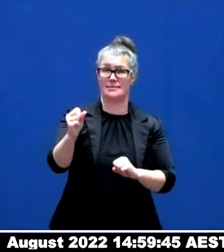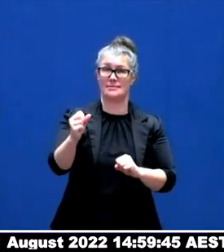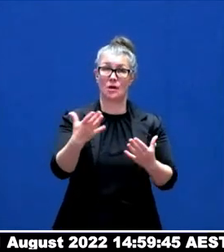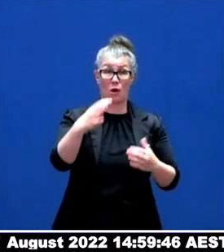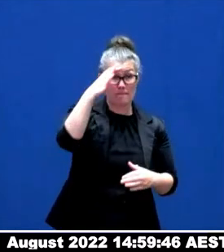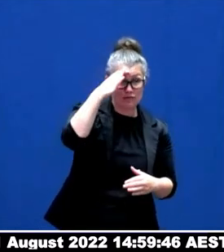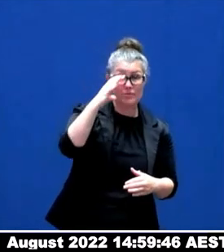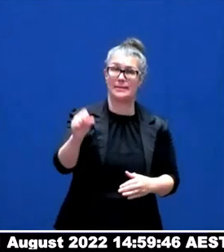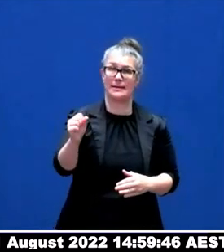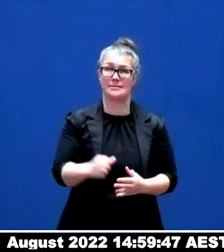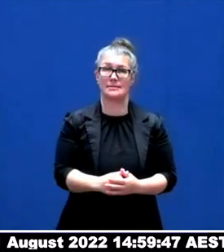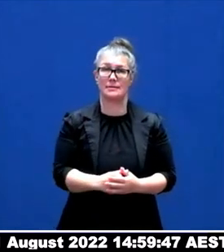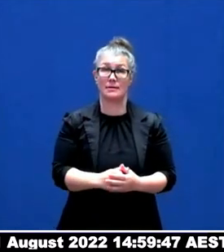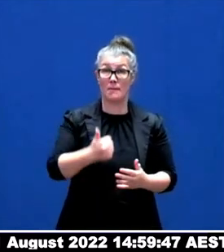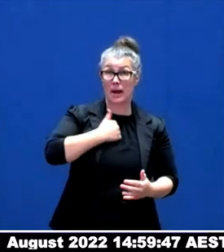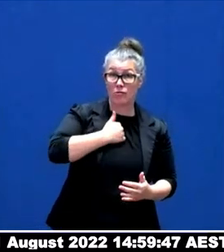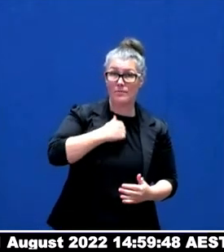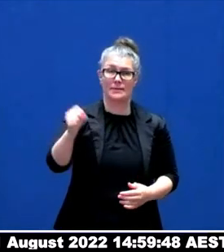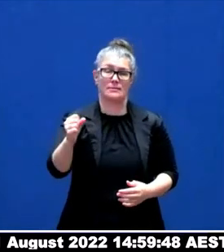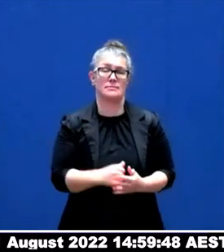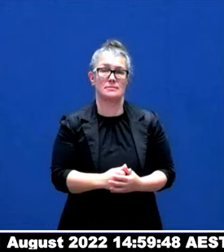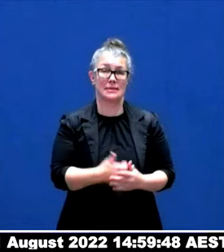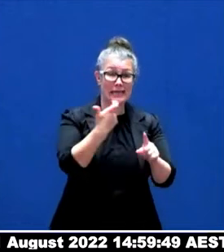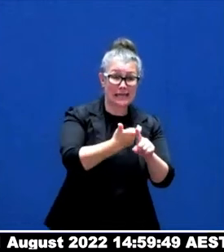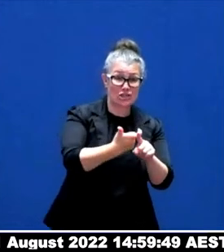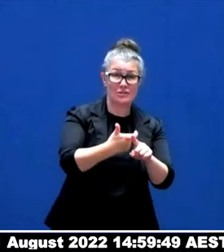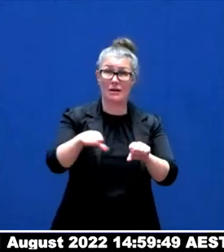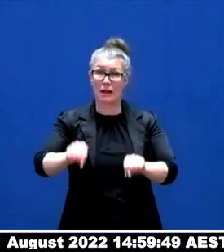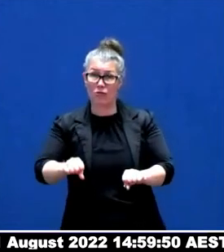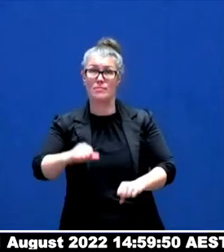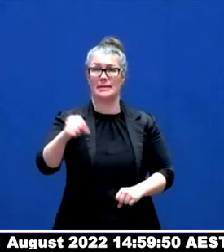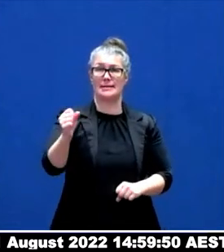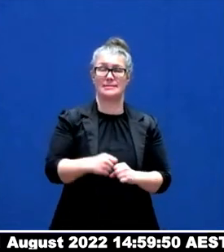Yes. MS DOWSETT: Bathroom? Yes. MS DOWSETT: Kitchen and living areas? Yes. MS DOWSETT: Outdoor areas?